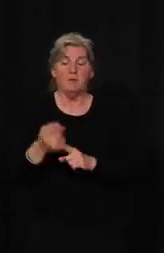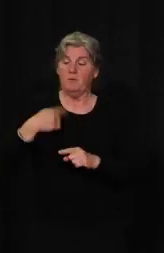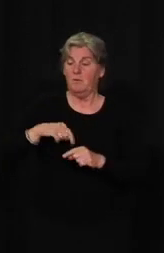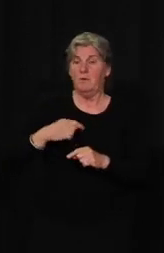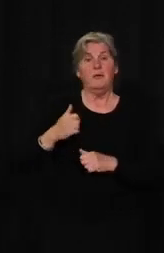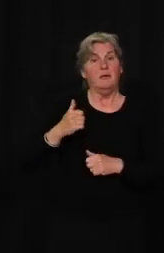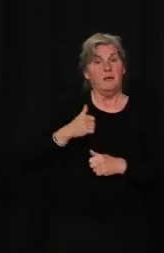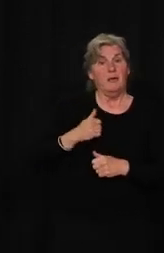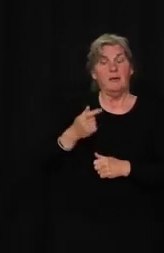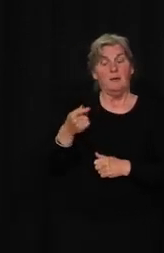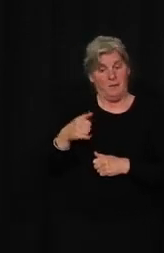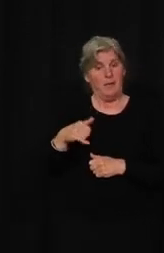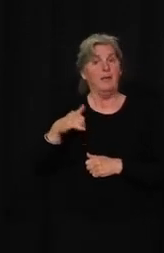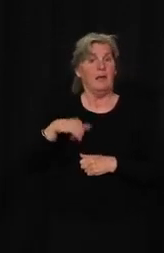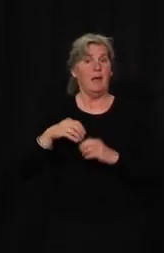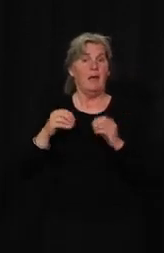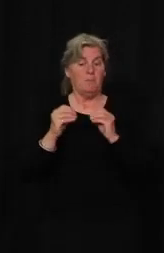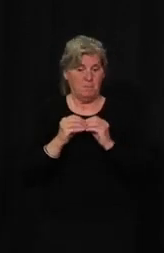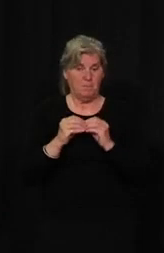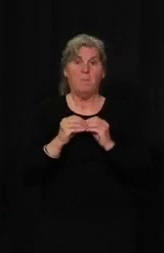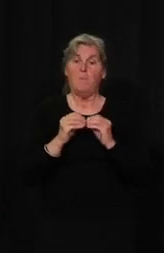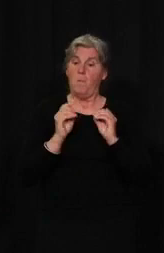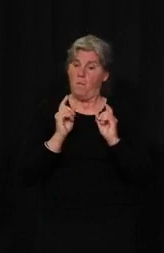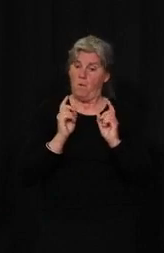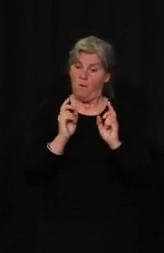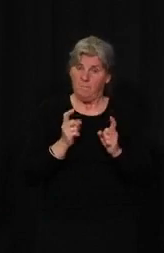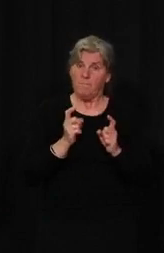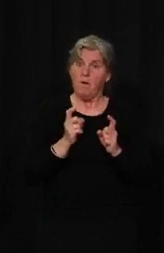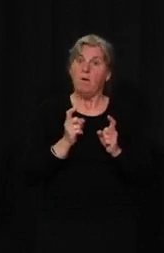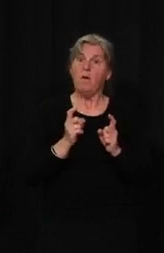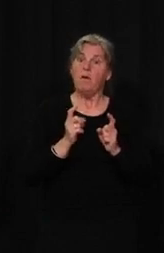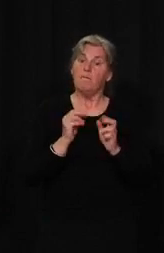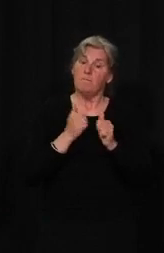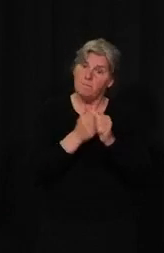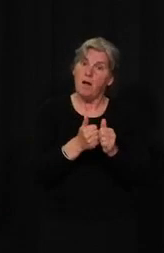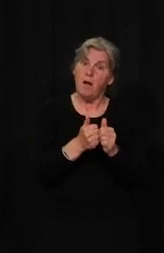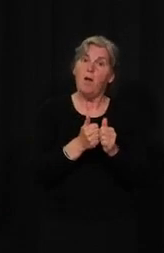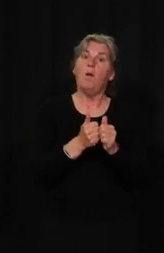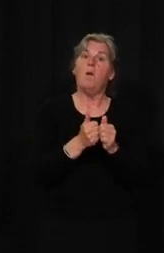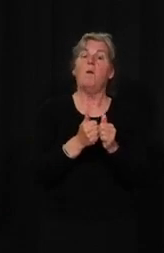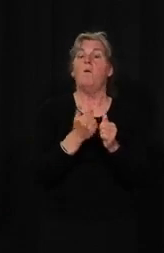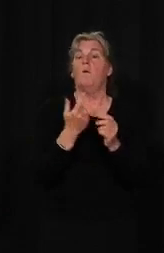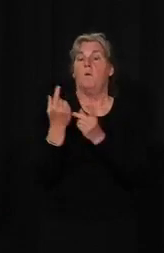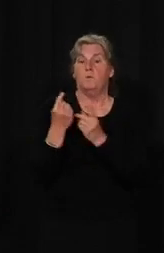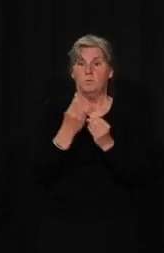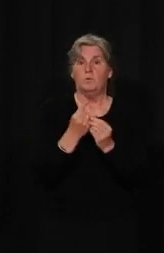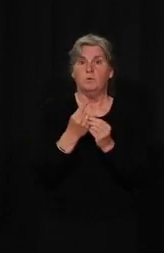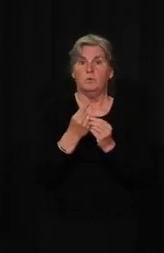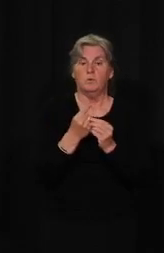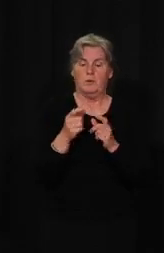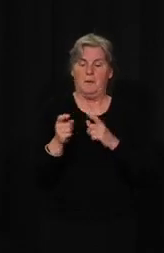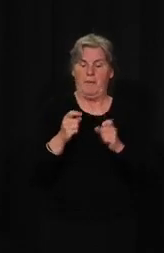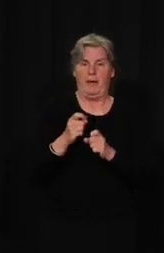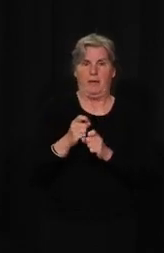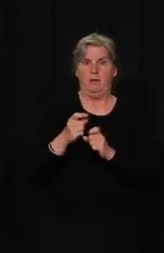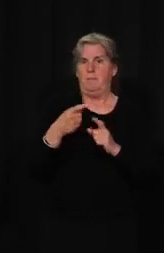much more deliberate as we move away from the hammer of border control to the fine-tuning of managed risk.